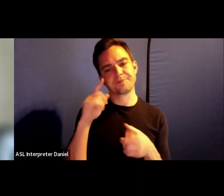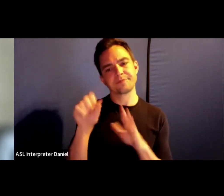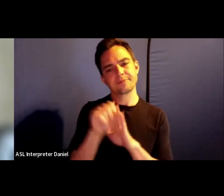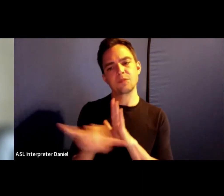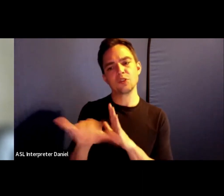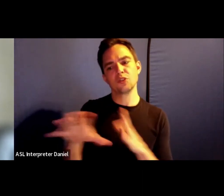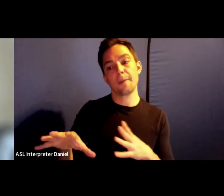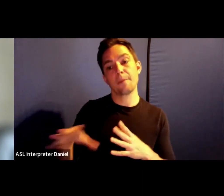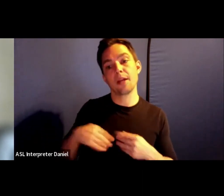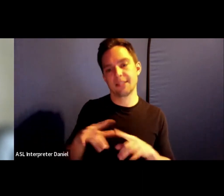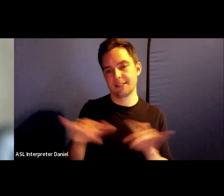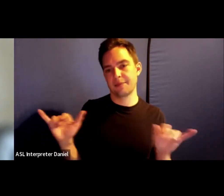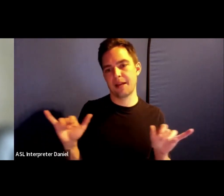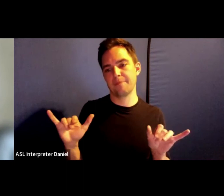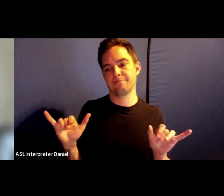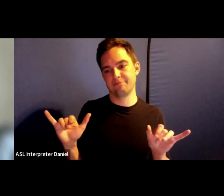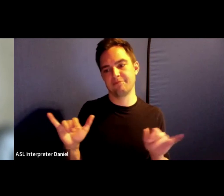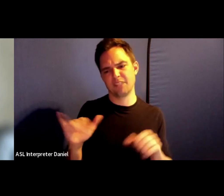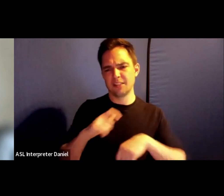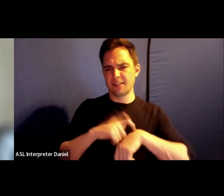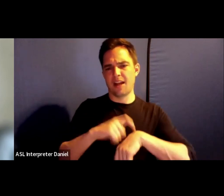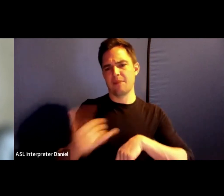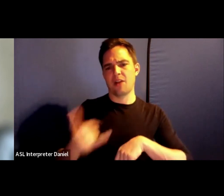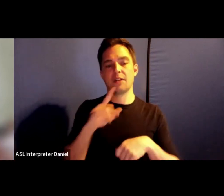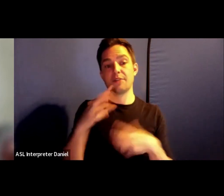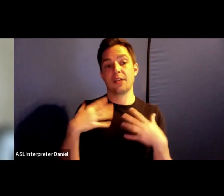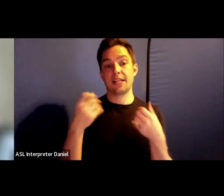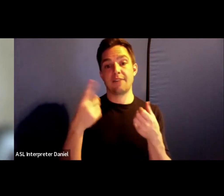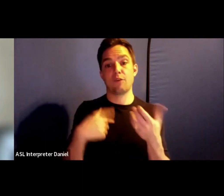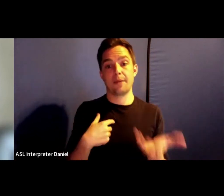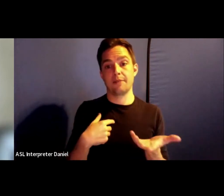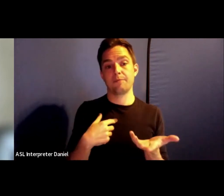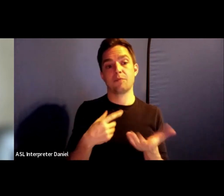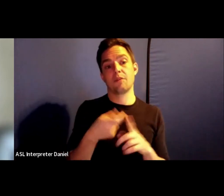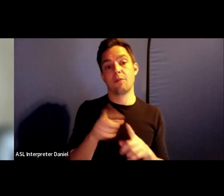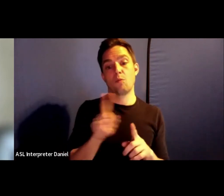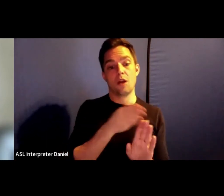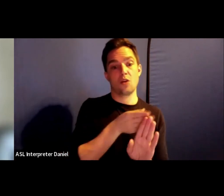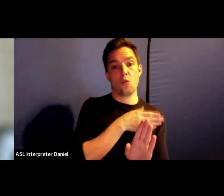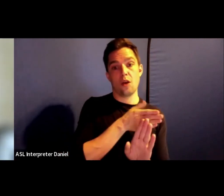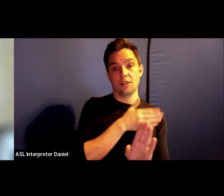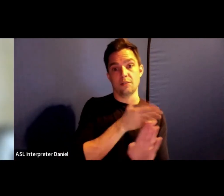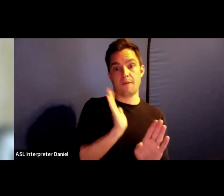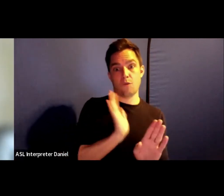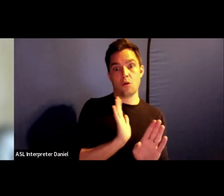it, and it's time, and it's very healing for me to from where it was, and where it's going to be